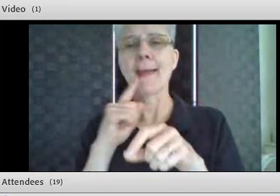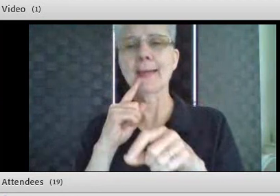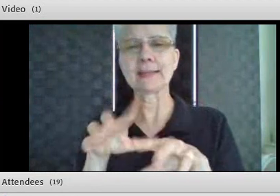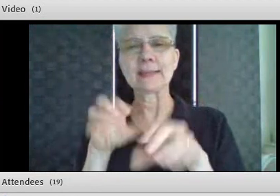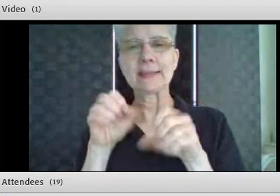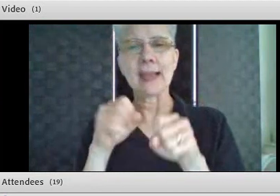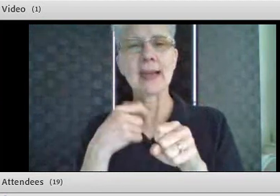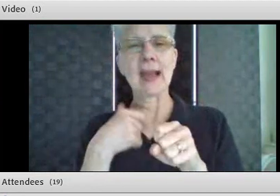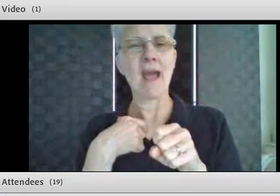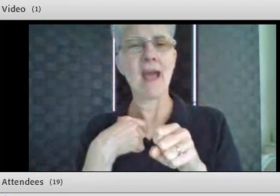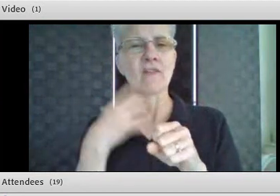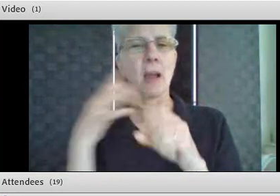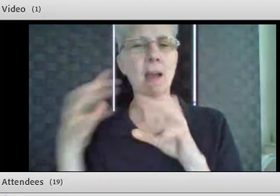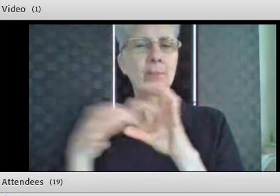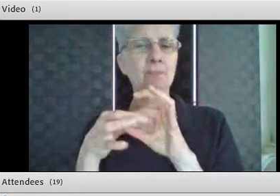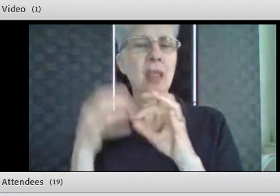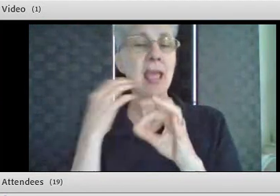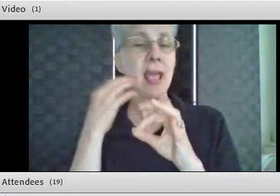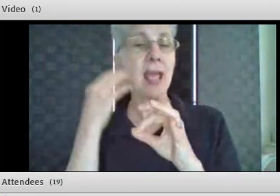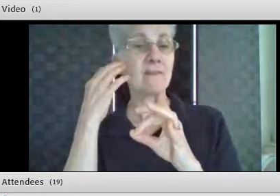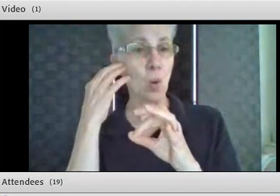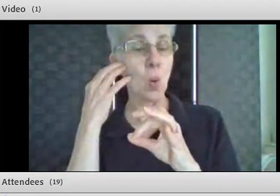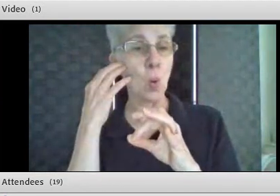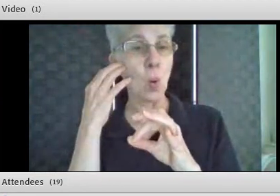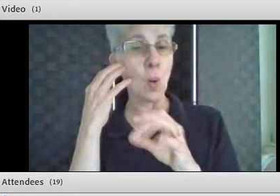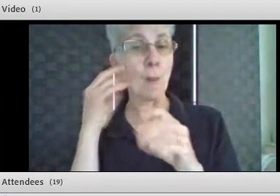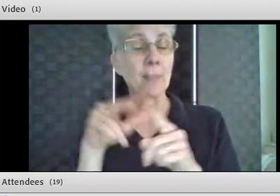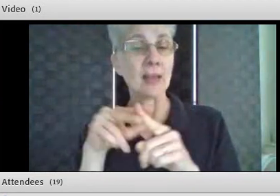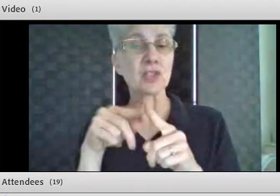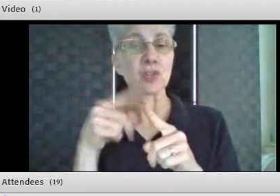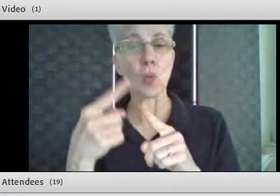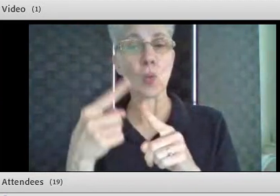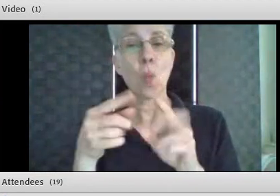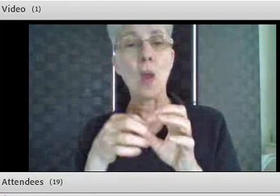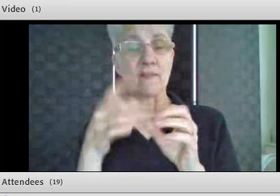I have my headphones plugged into one of them,